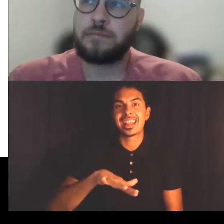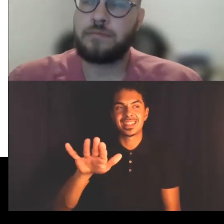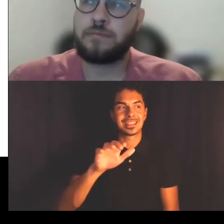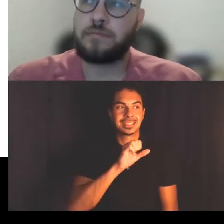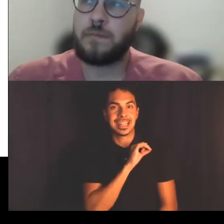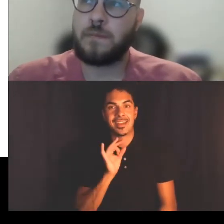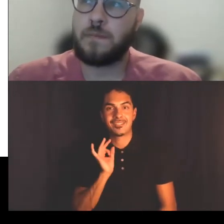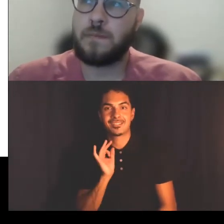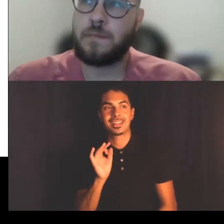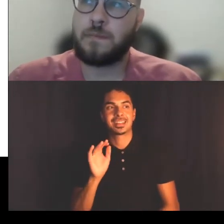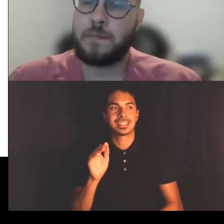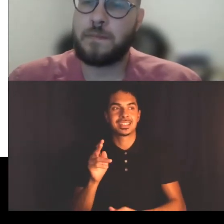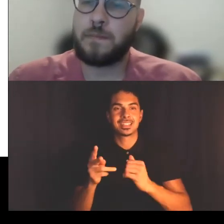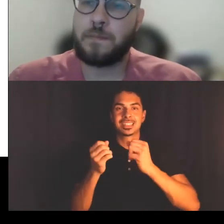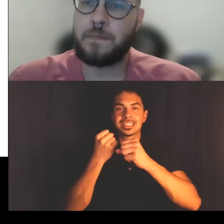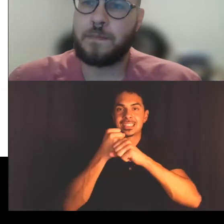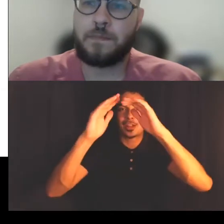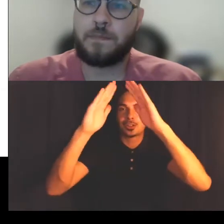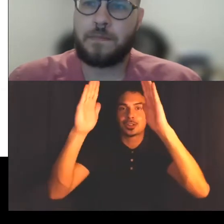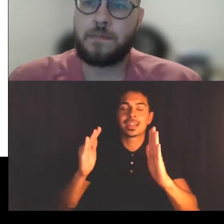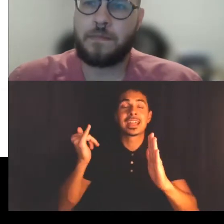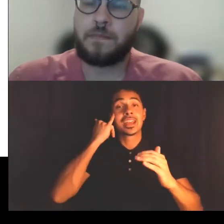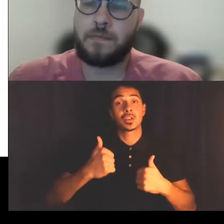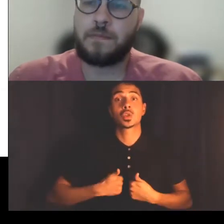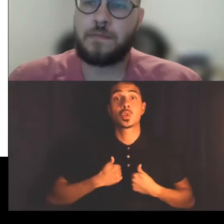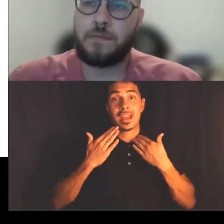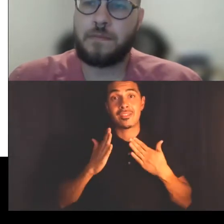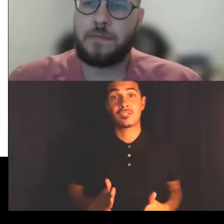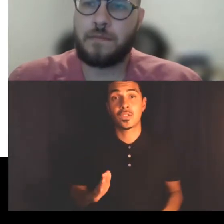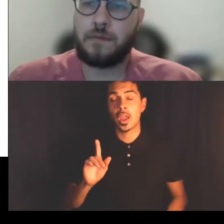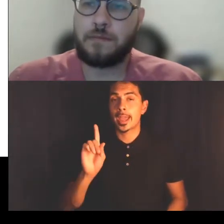so that if there was a survivor that needed it, they could just give it to them,